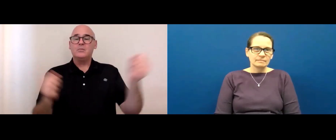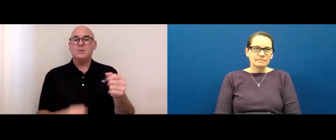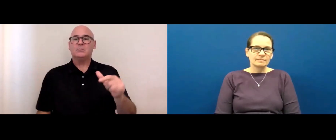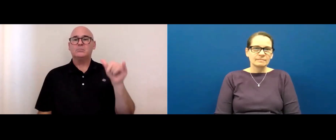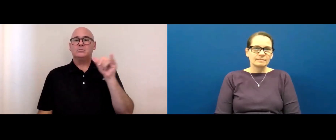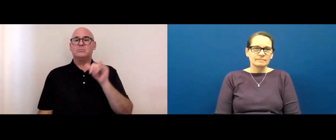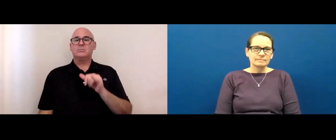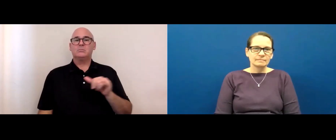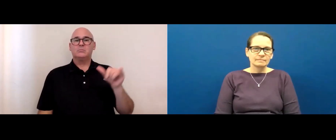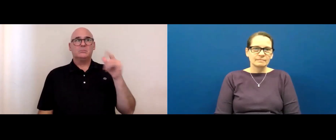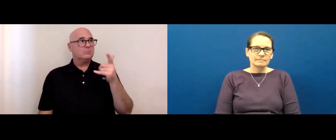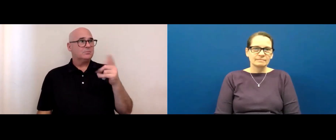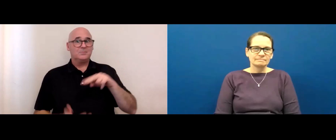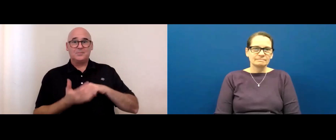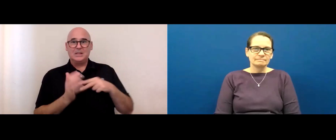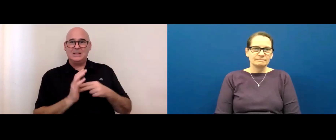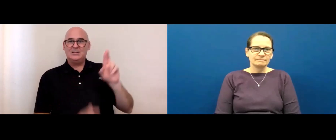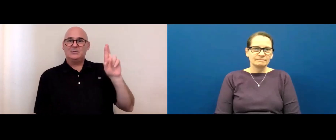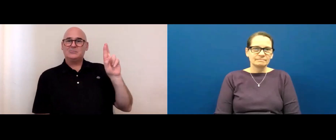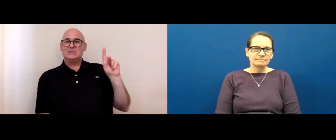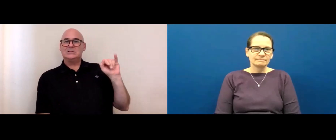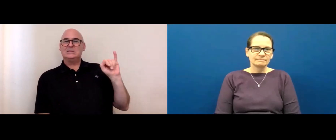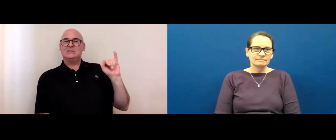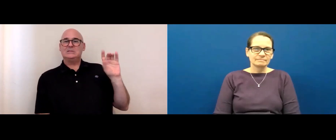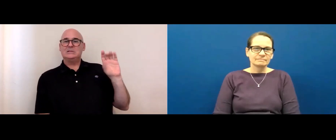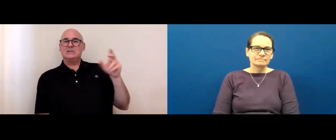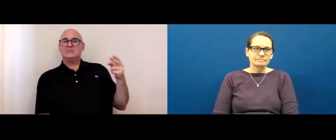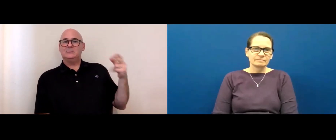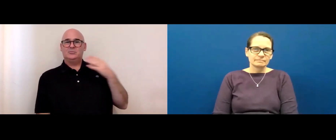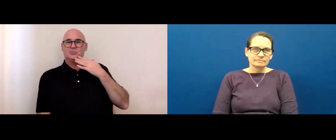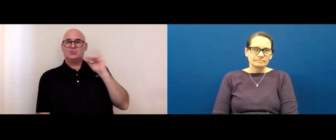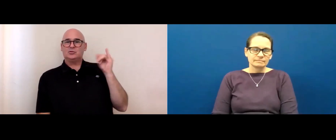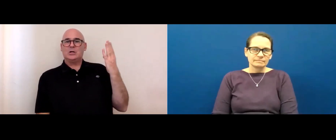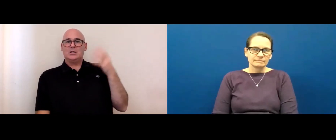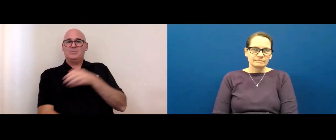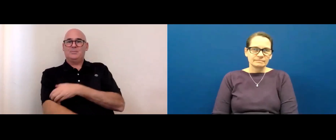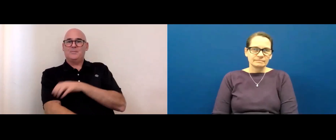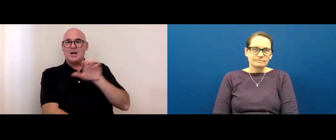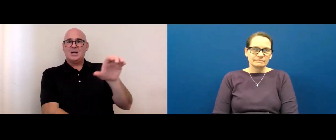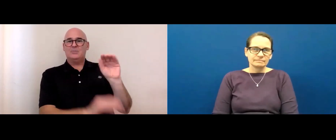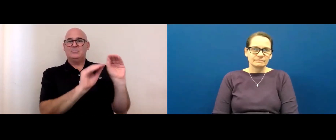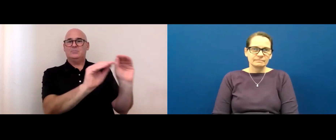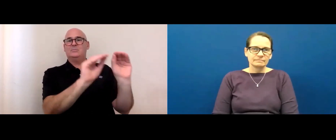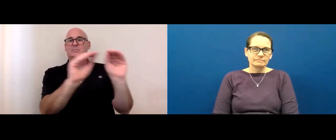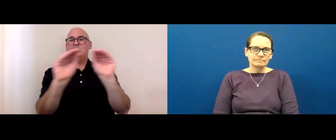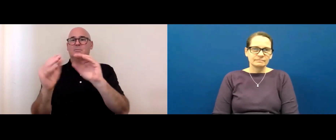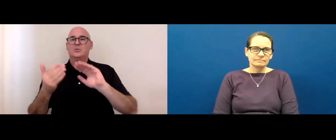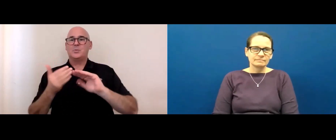so oh my father went back he had an interpreter and it was amazing so that means that we have